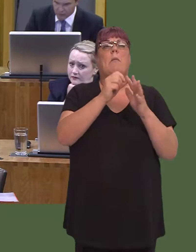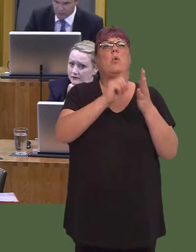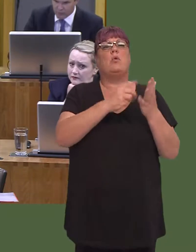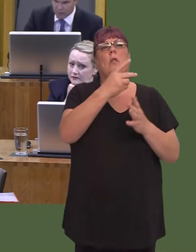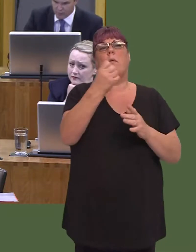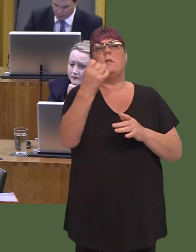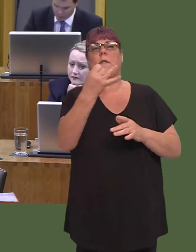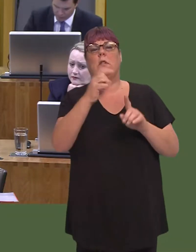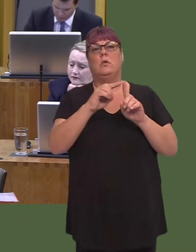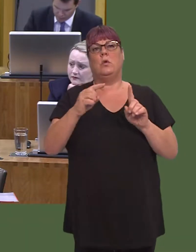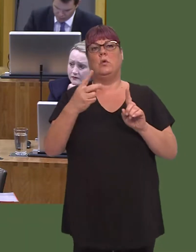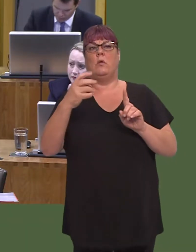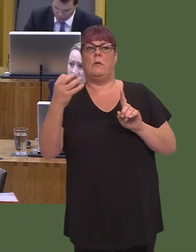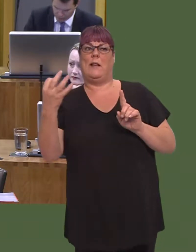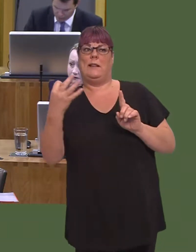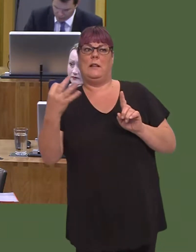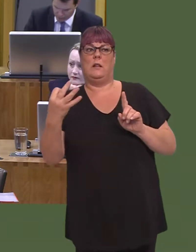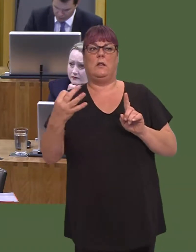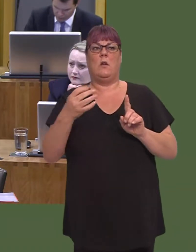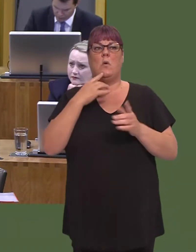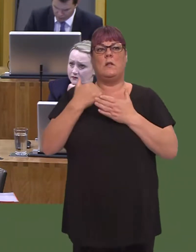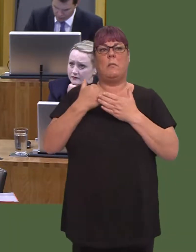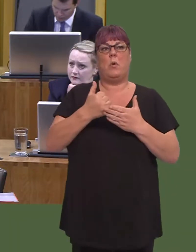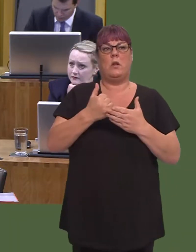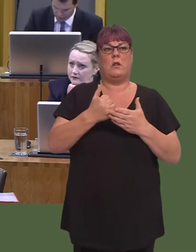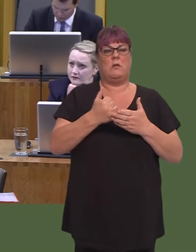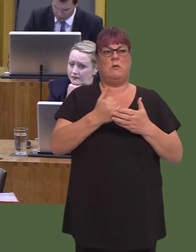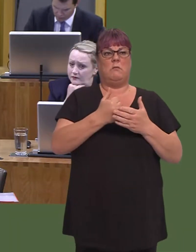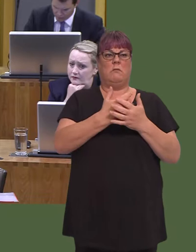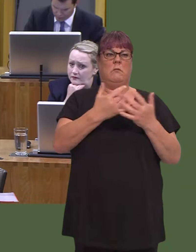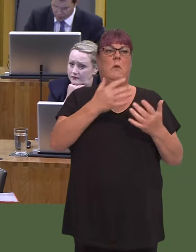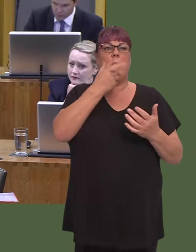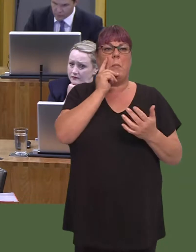call volume, actually, of the Welsh ambulance service. I know that that Cabinet Secretary